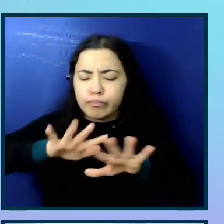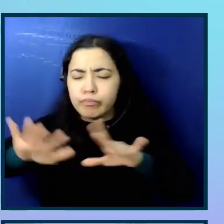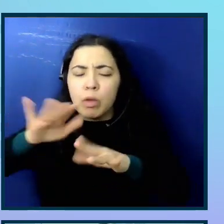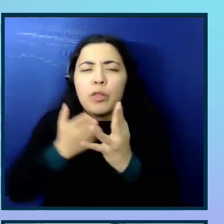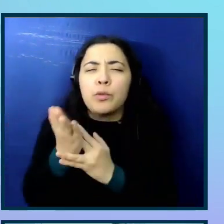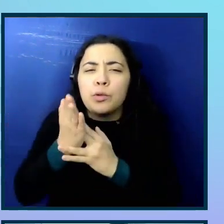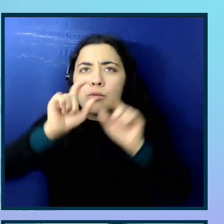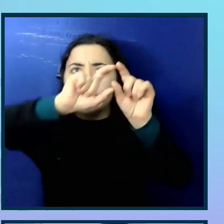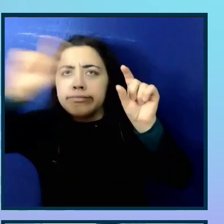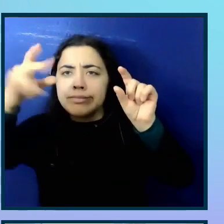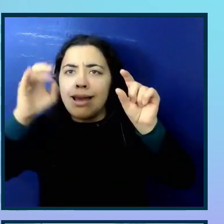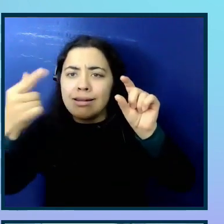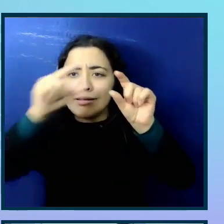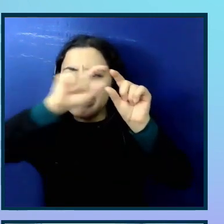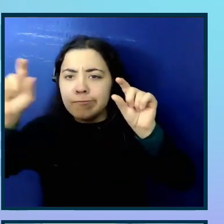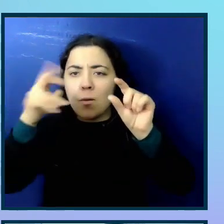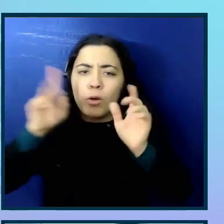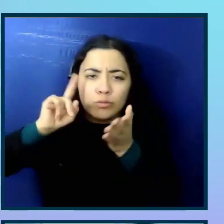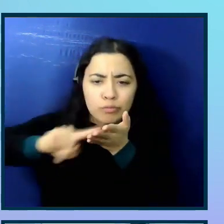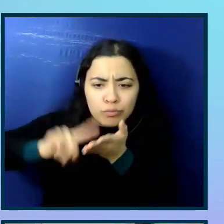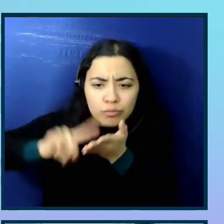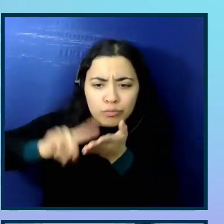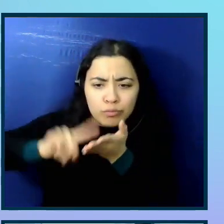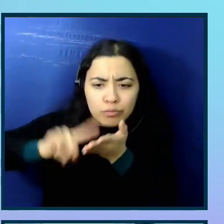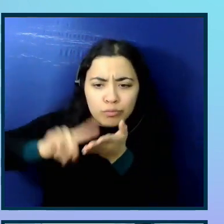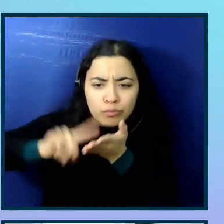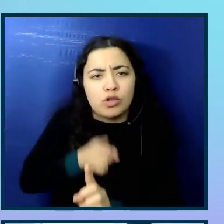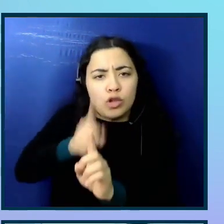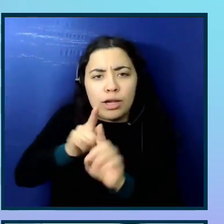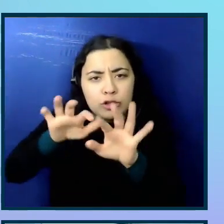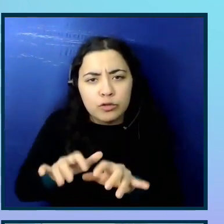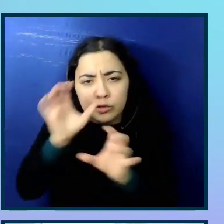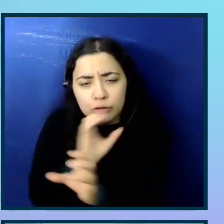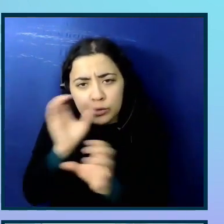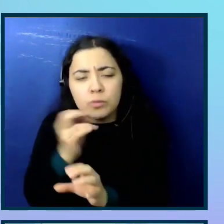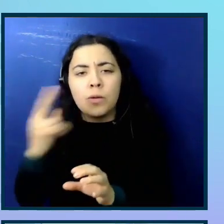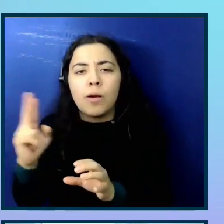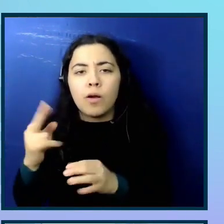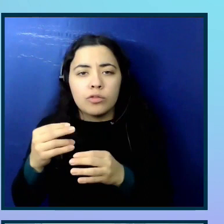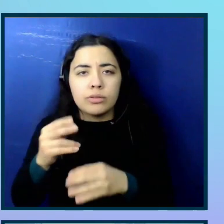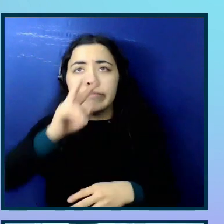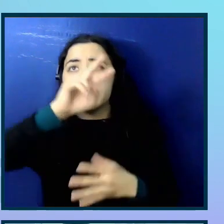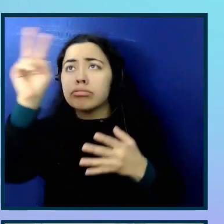or targeted search, or just sort of listening to the page, start to end. And then as a researcher,